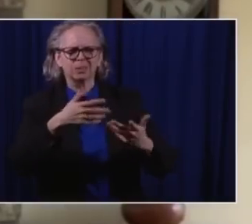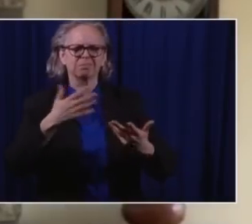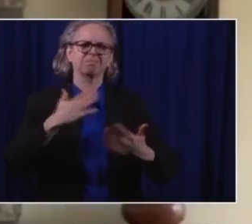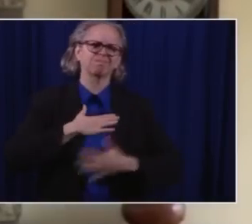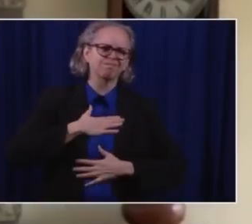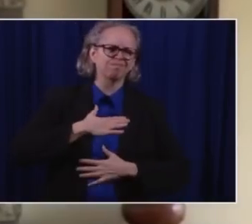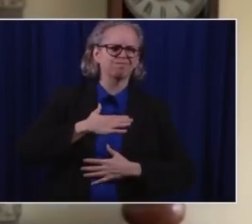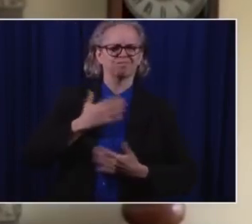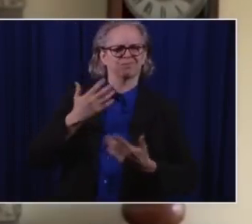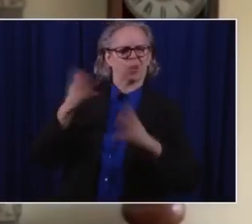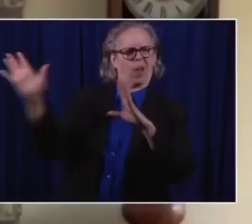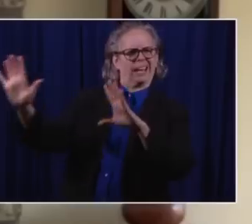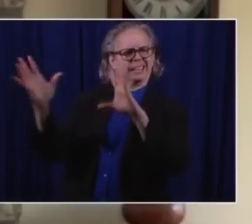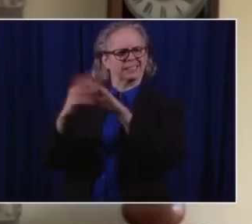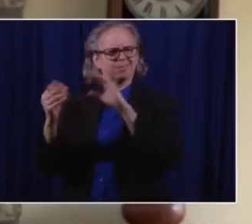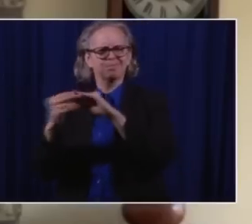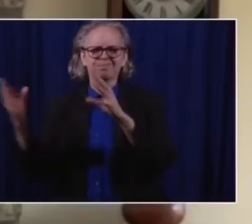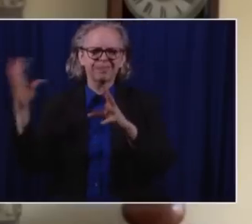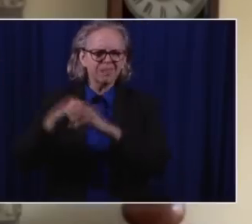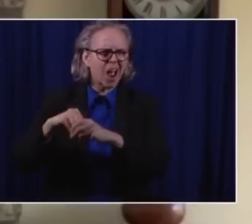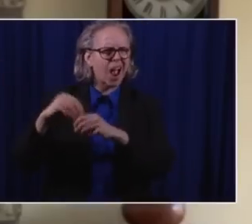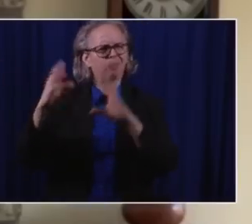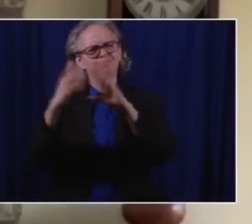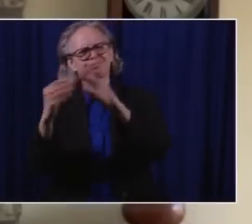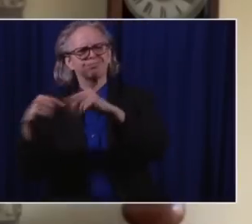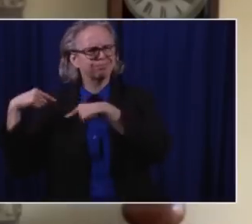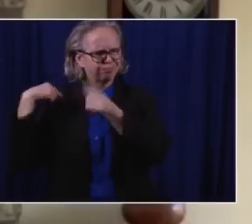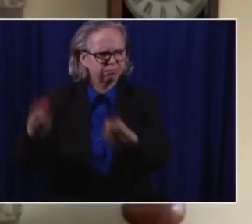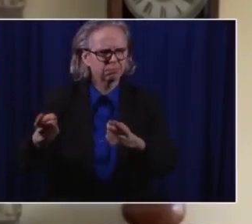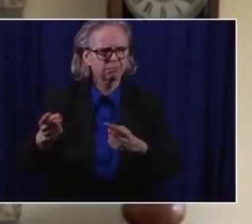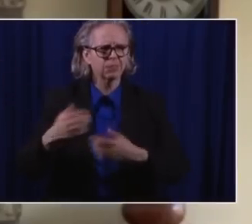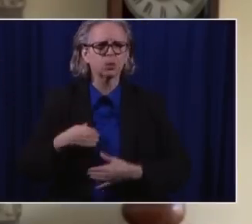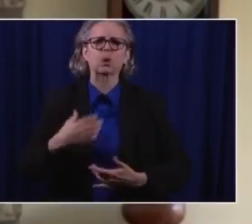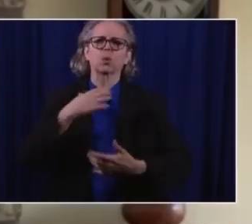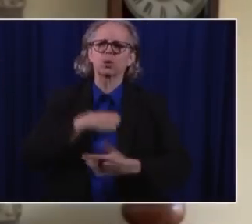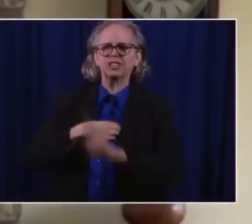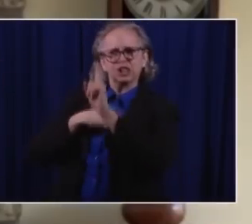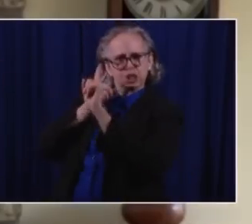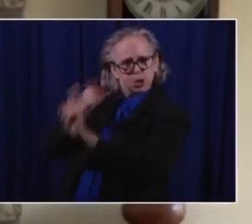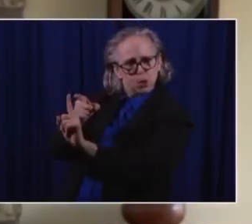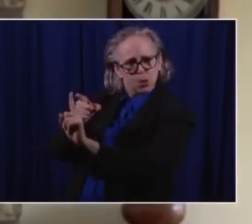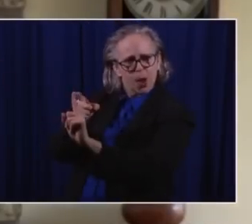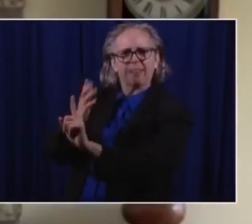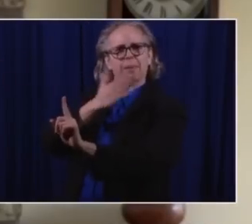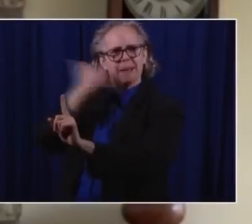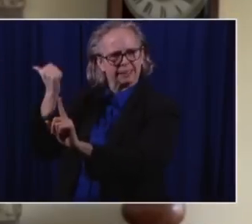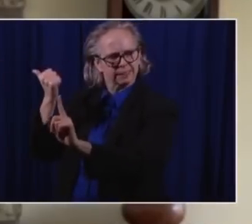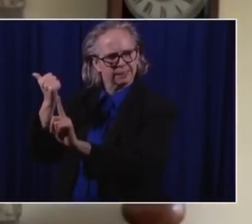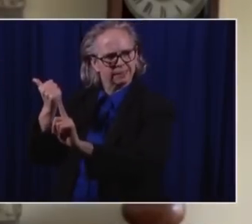Bengals. What he also does so very very well as Friday night football high school who's been thrilled by having my current